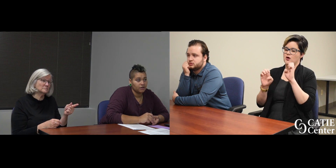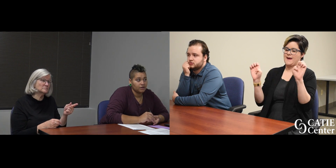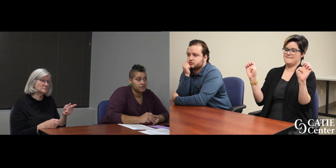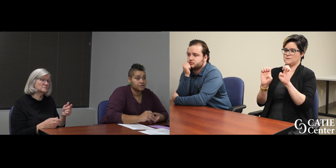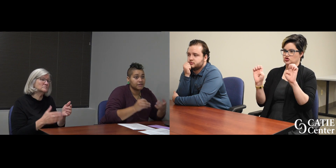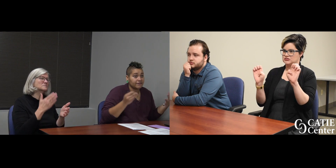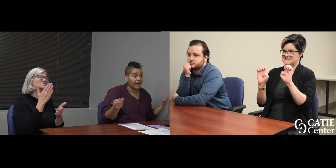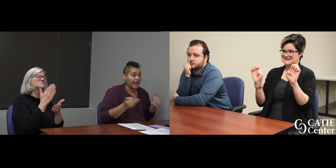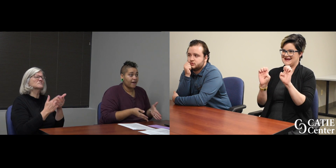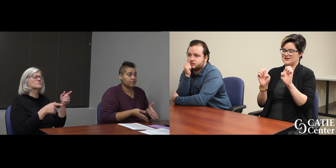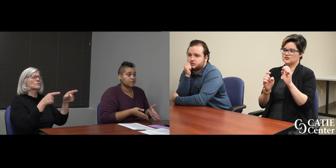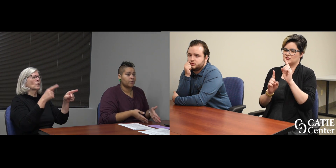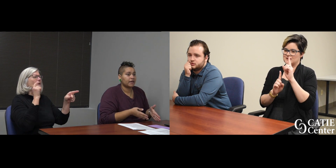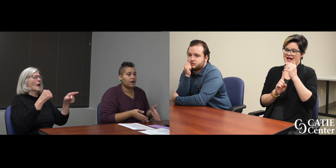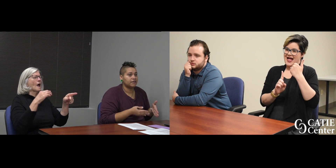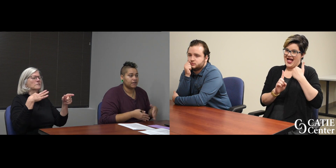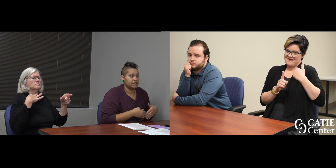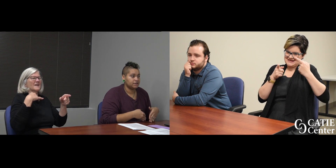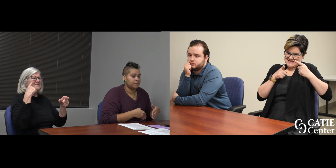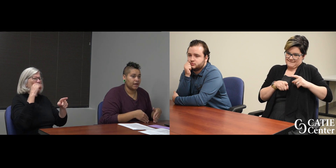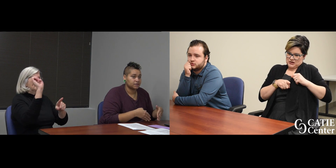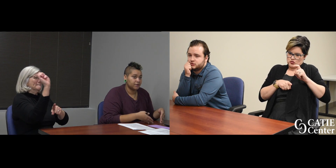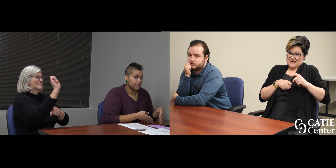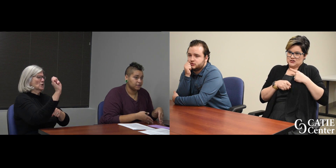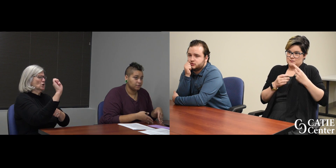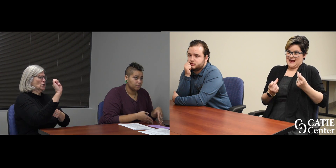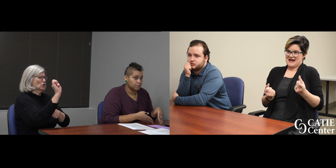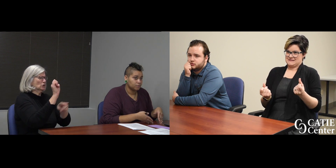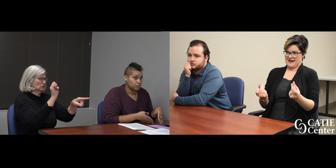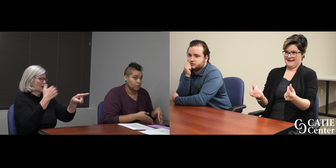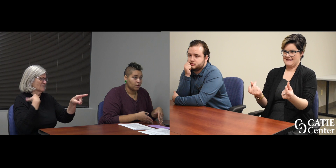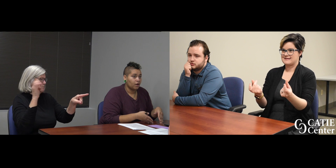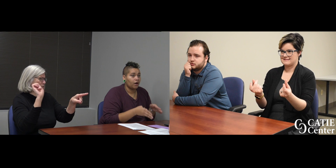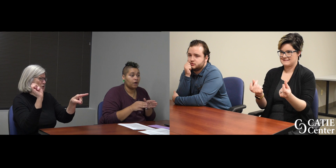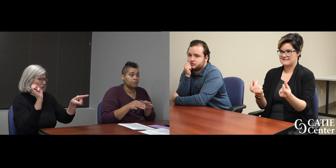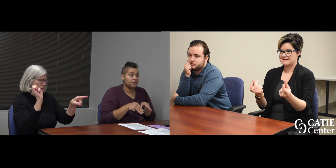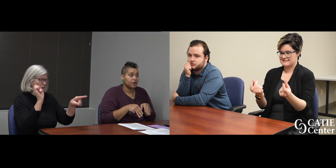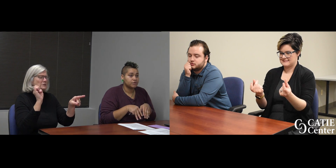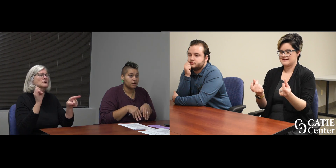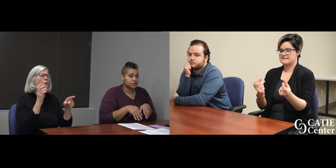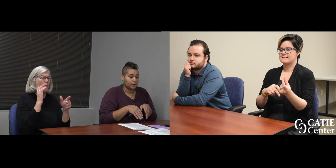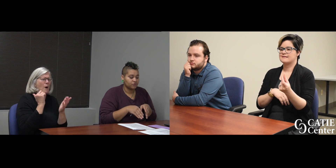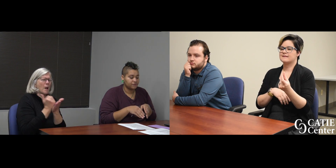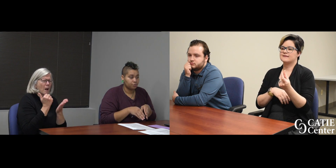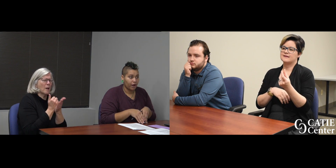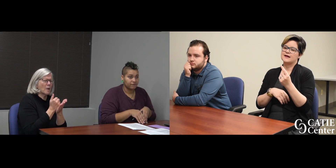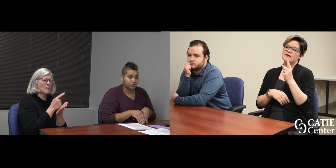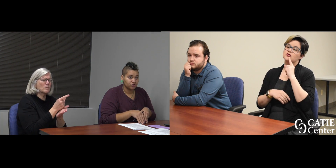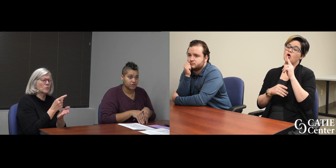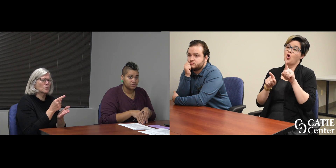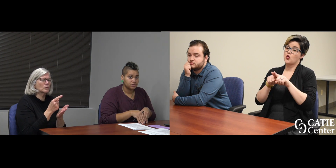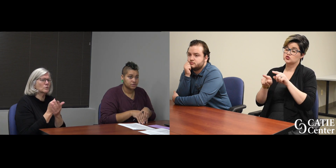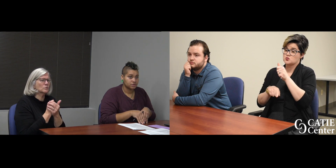This is like, "I have this going on and I need it to be expedited." There is also options for private insurance.